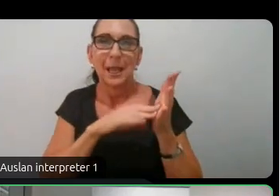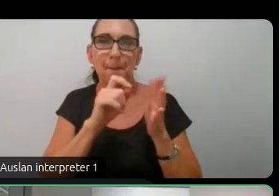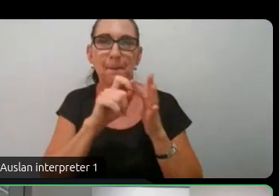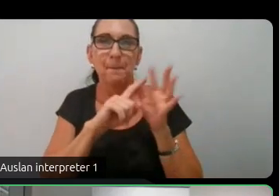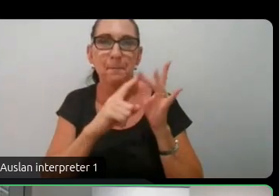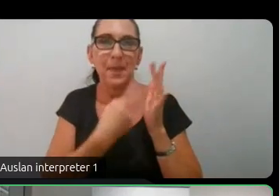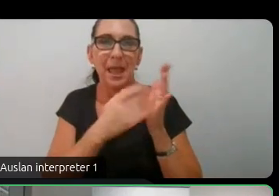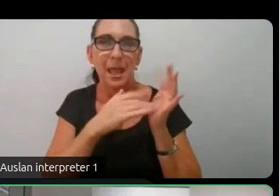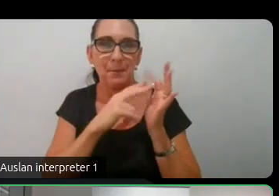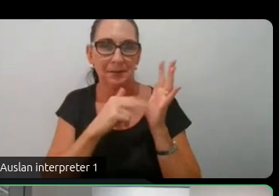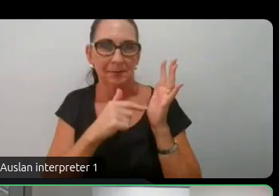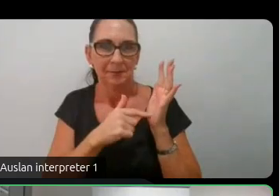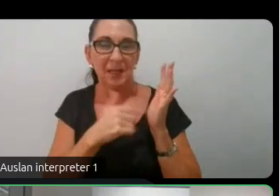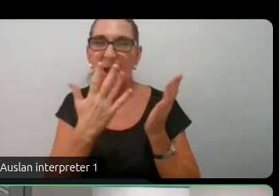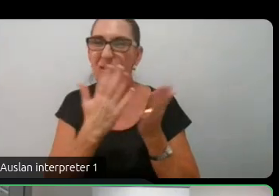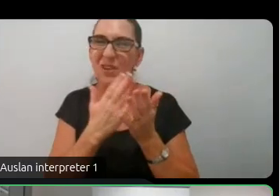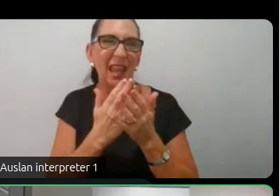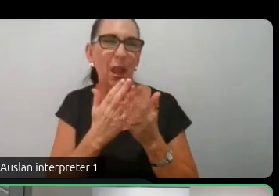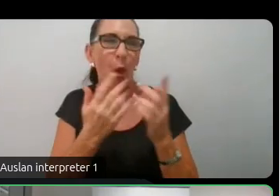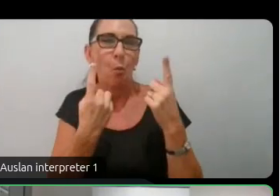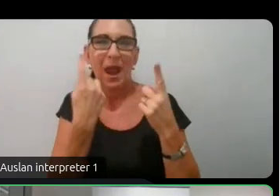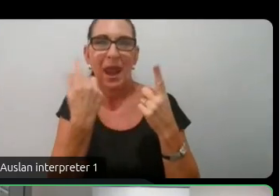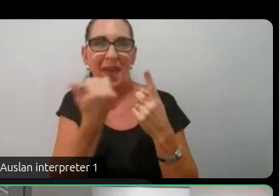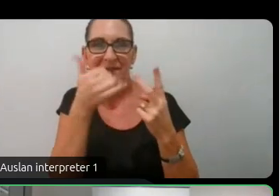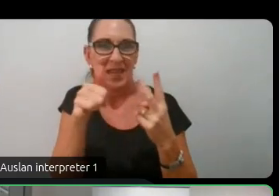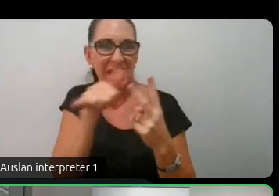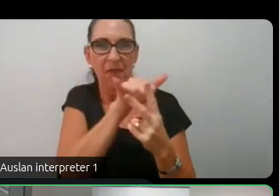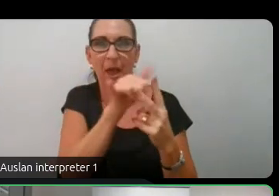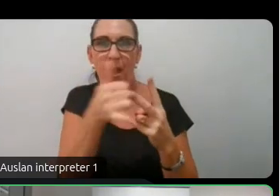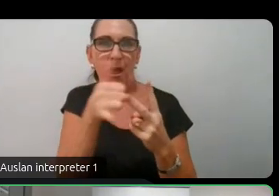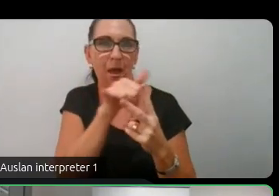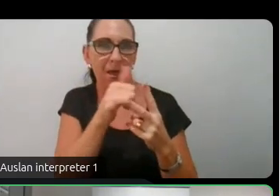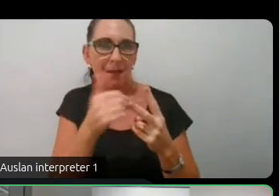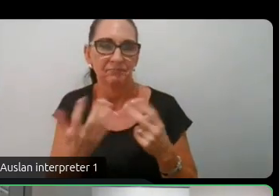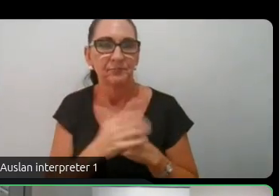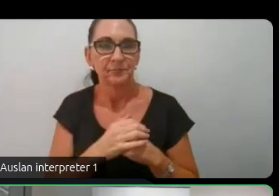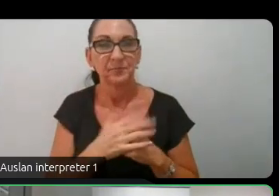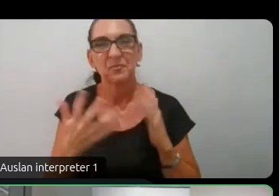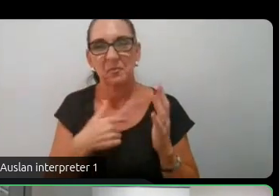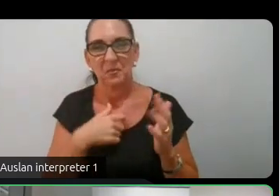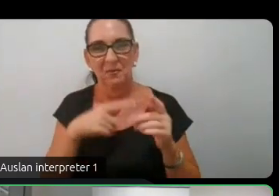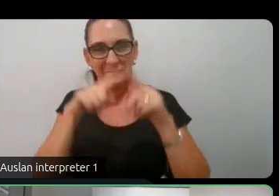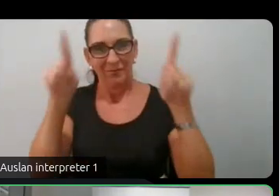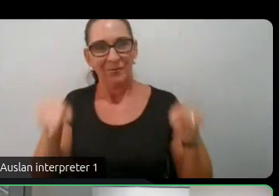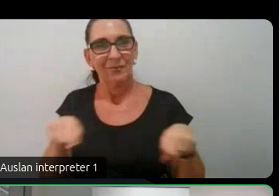but typically it would be one or the other. Um, so I've provided kind of the uh general